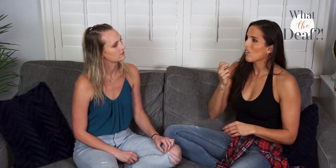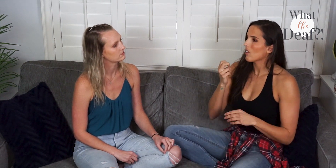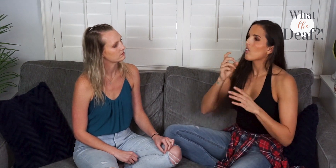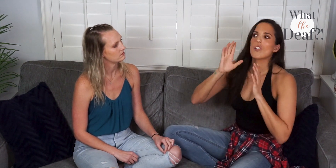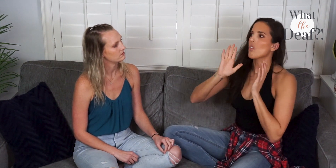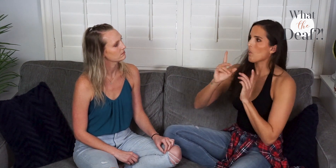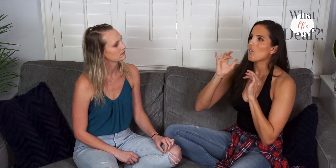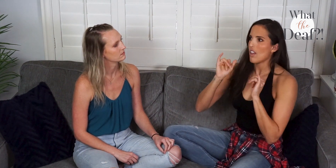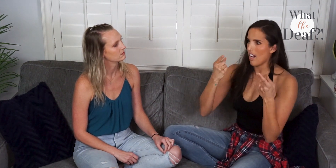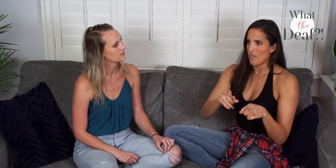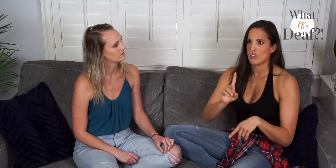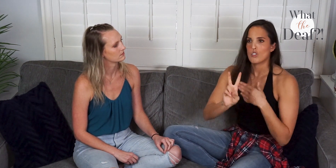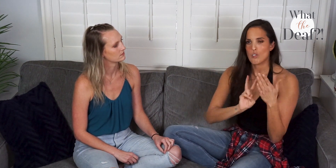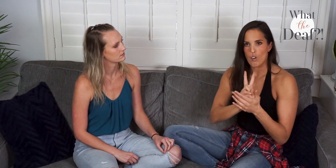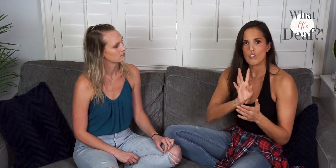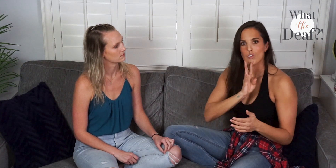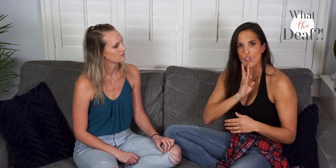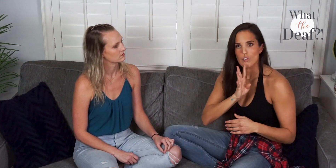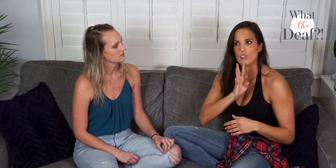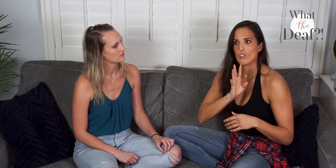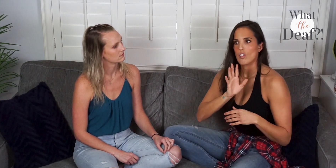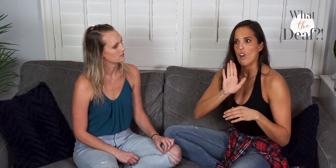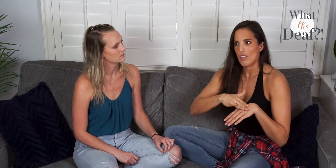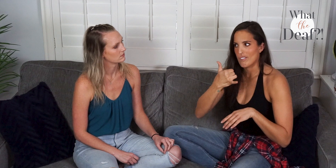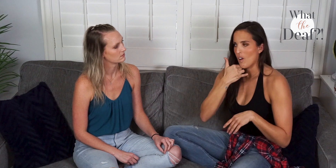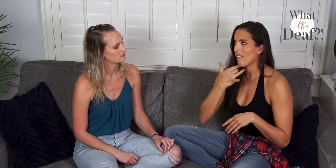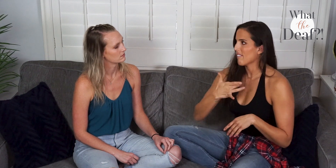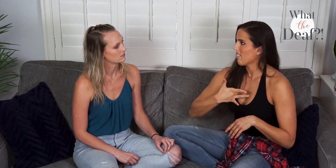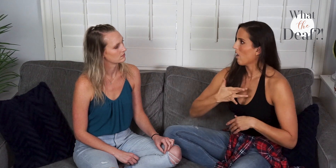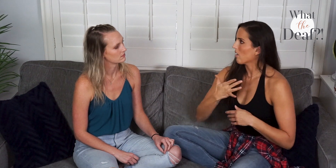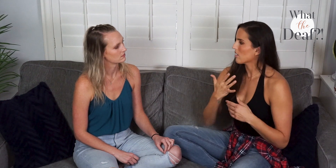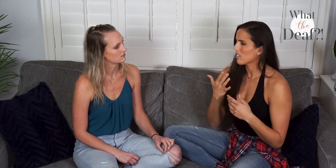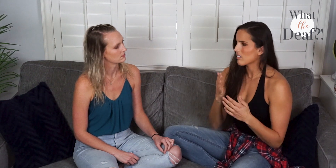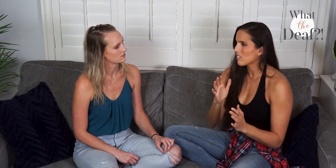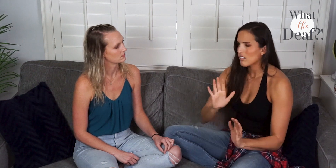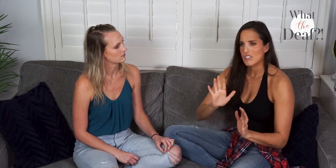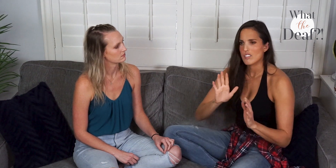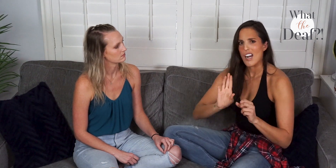And so that two hour conversation that happened on the phone felt